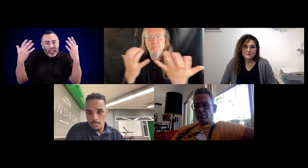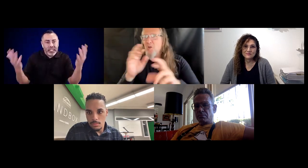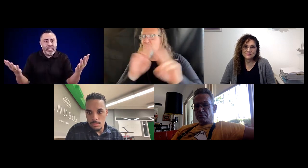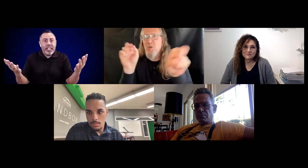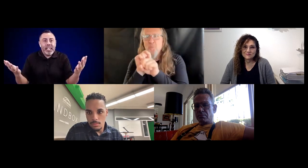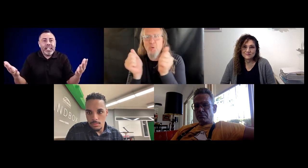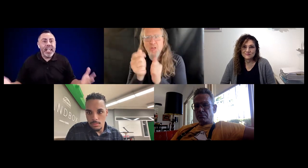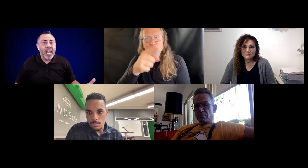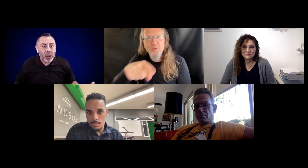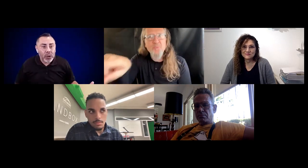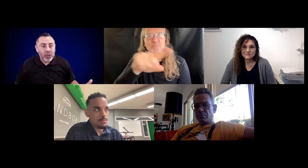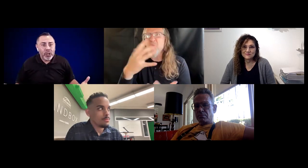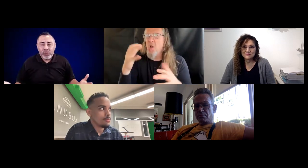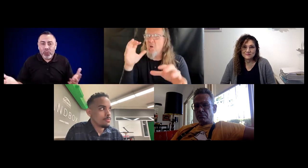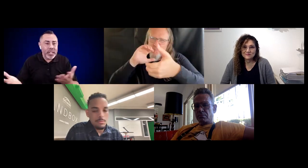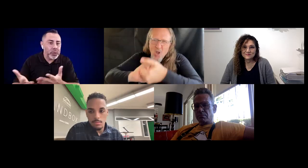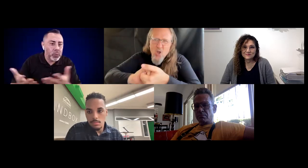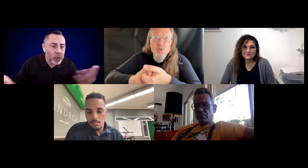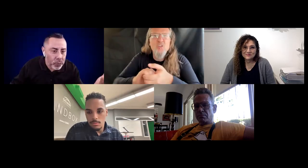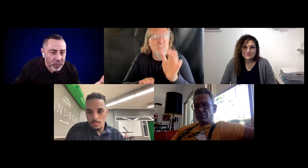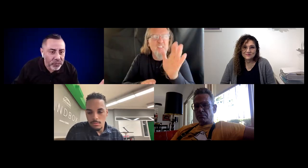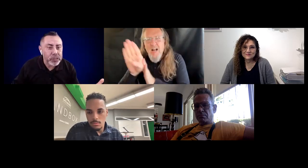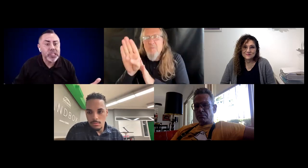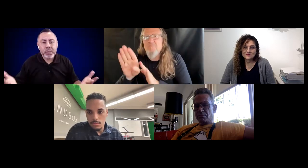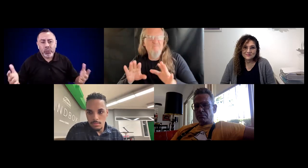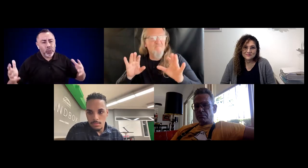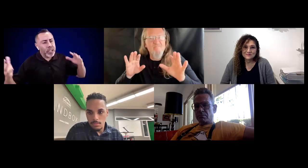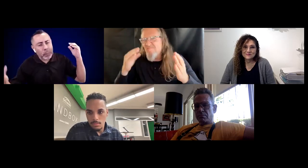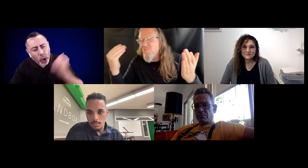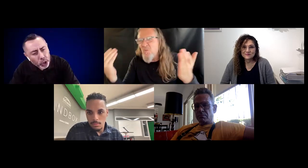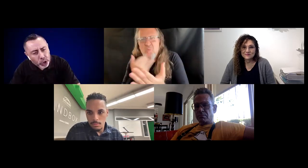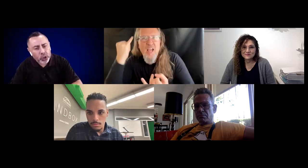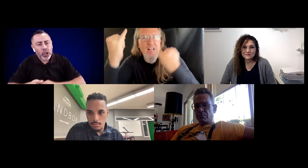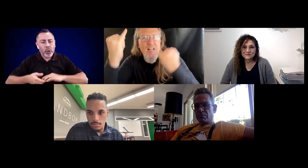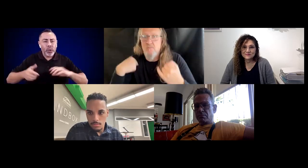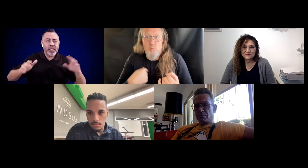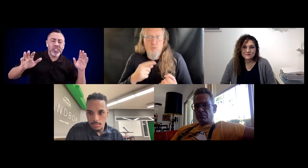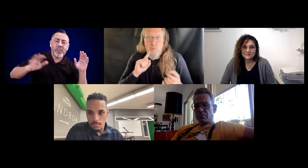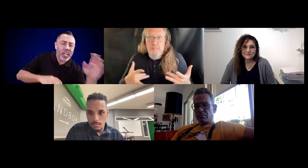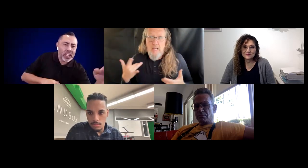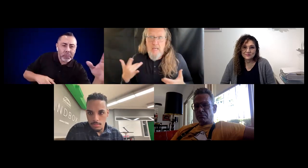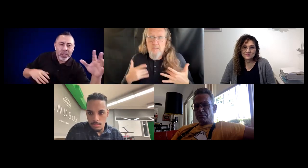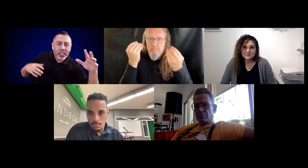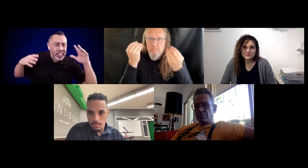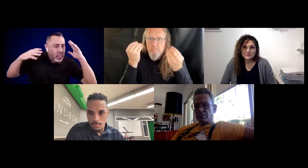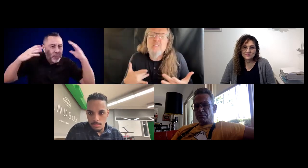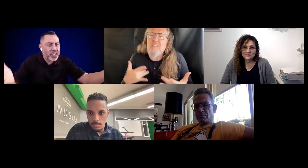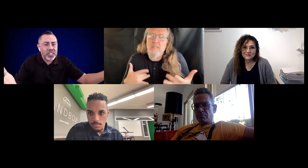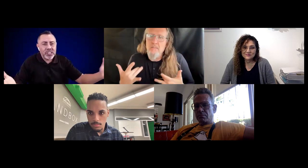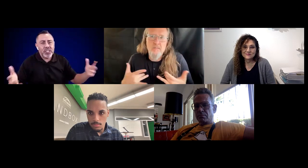And now we're ready to work with both, we're ready to partner or ready to develop innovations, new ideas.